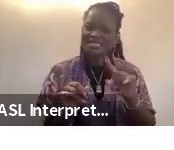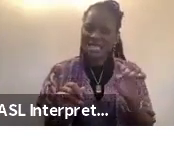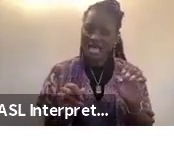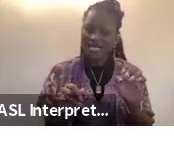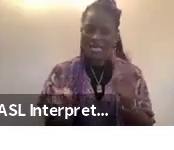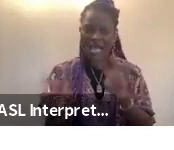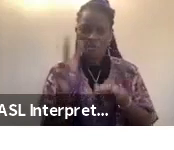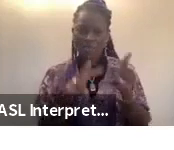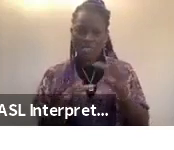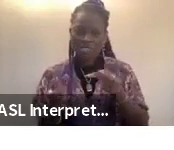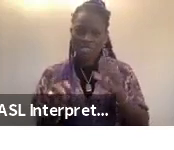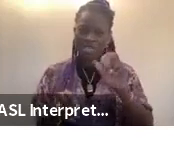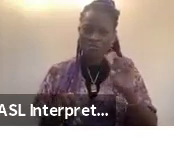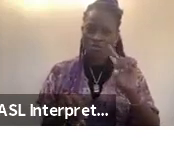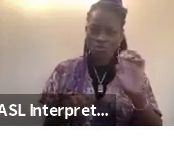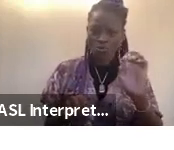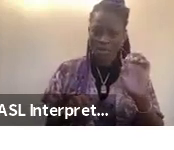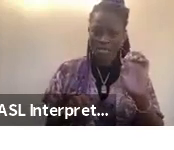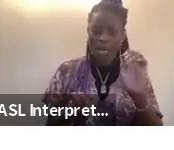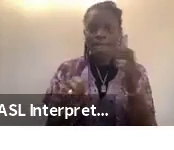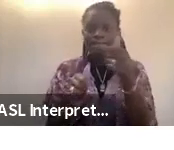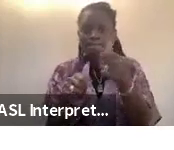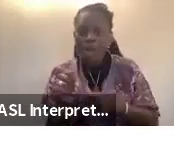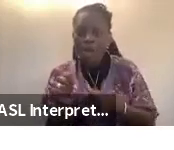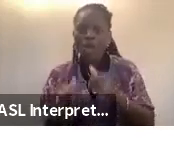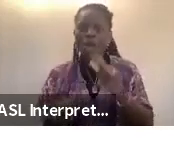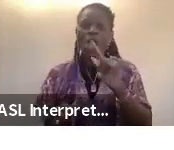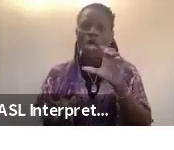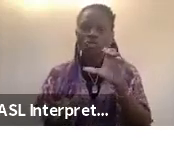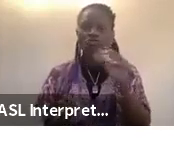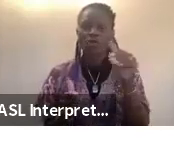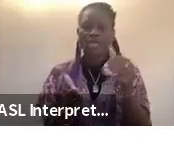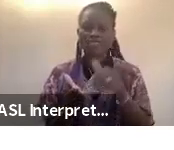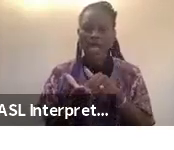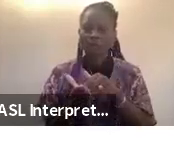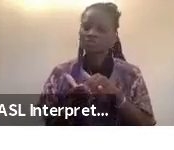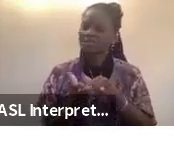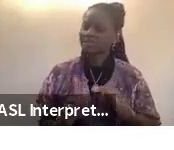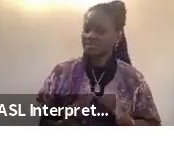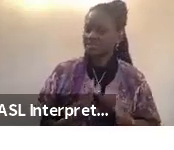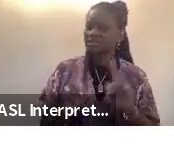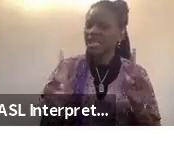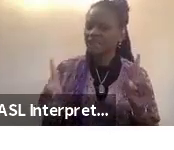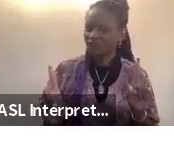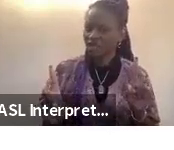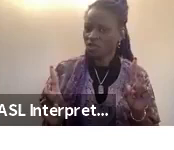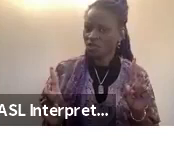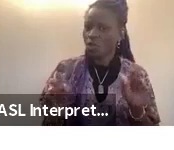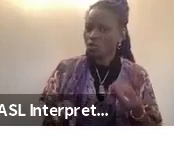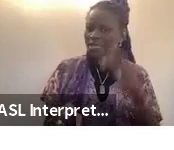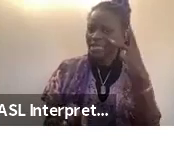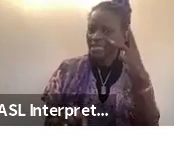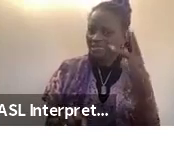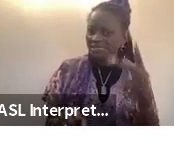per $100,000, we can see disproportionate impact in our Pacific Islander, American